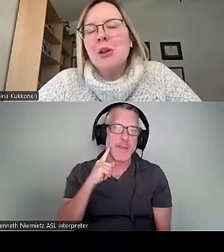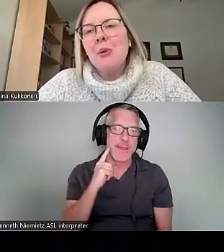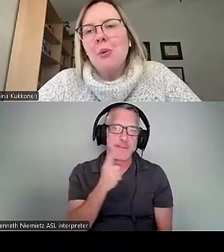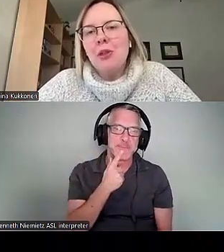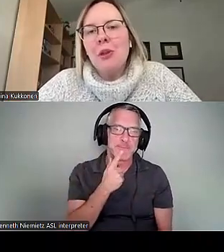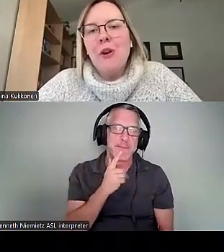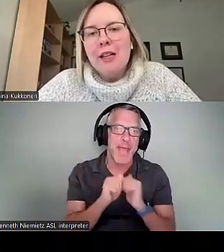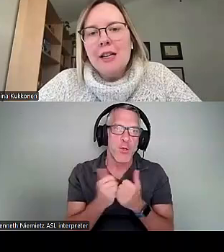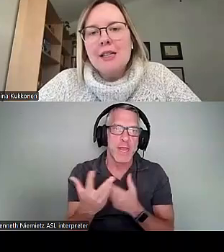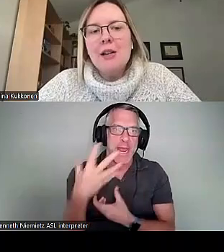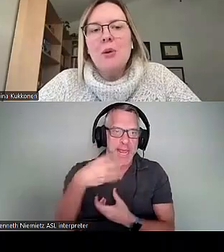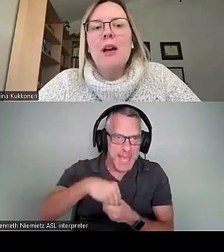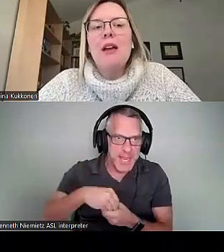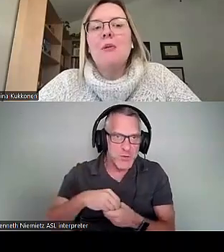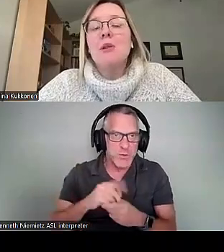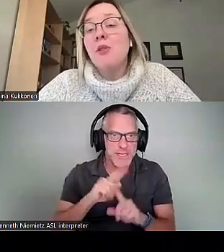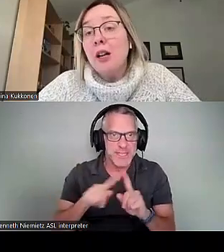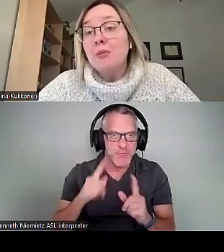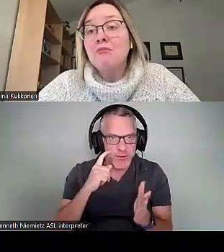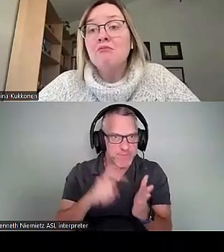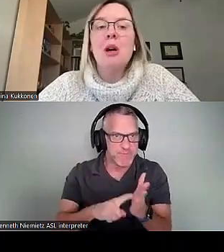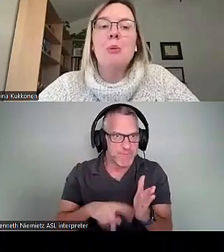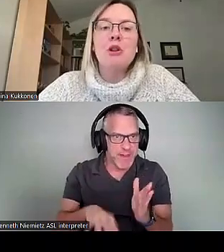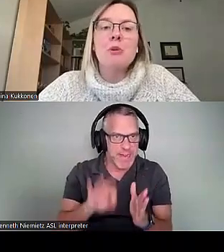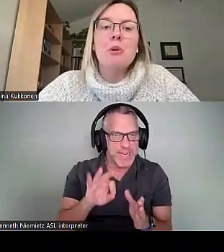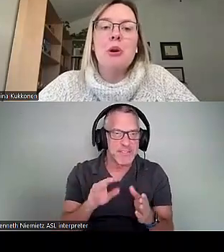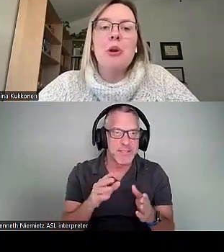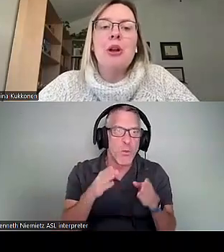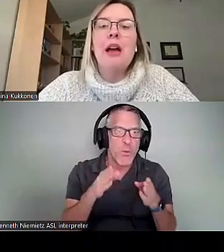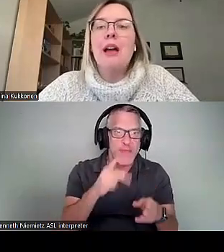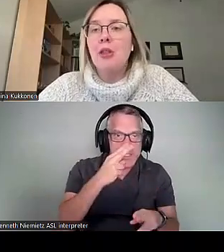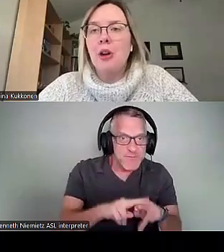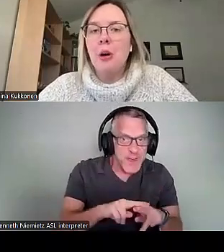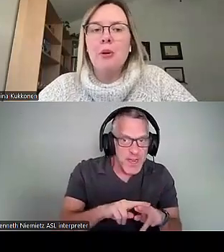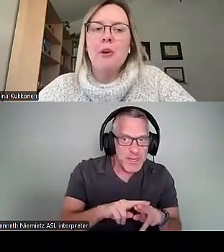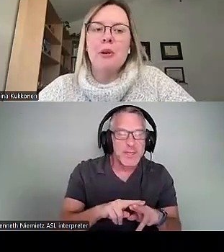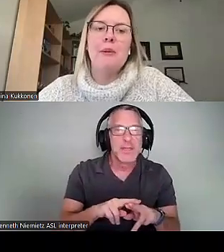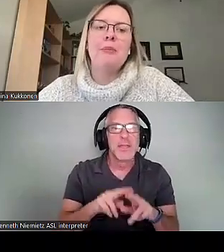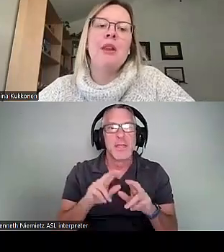them with the findings in a way that was fun, approachable, and thought-provoking.